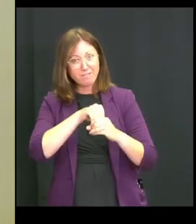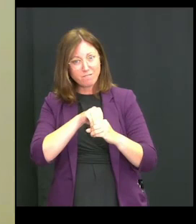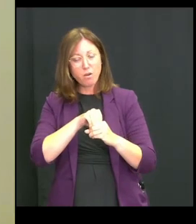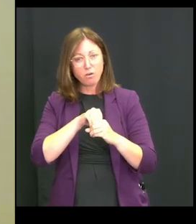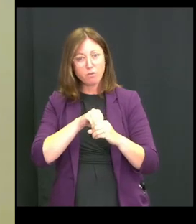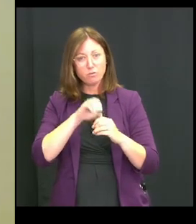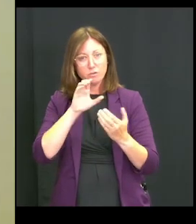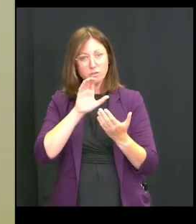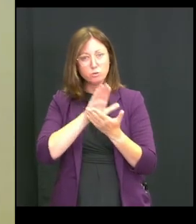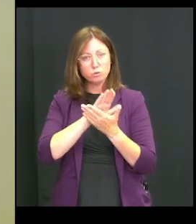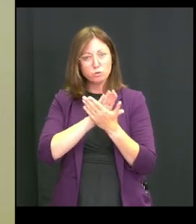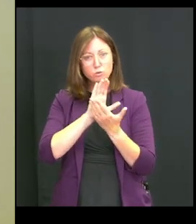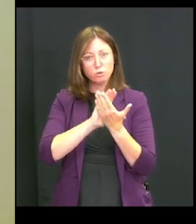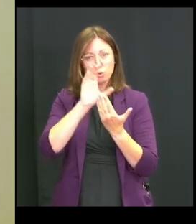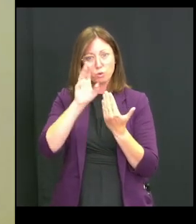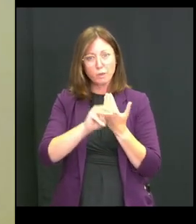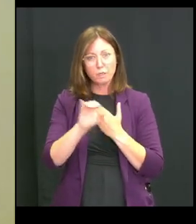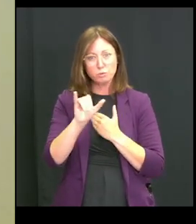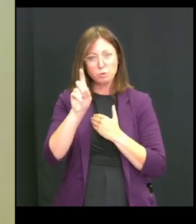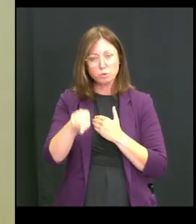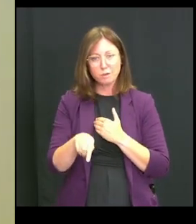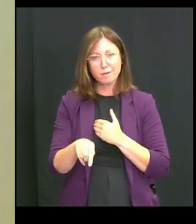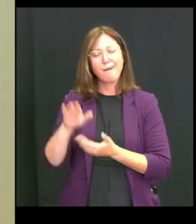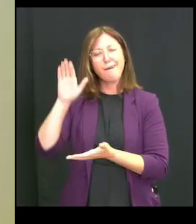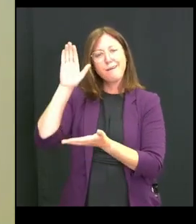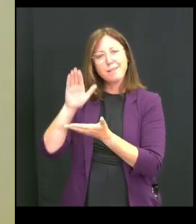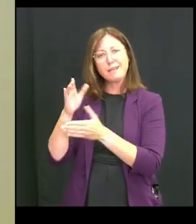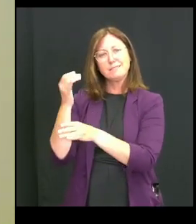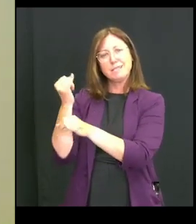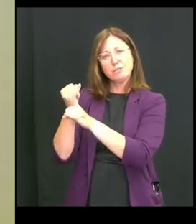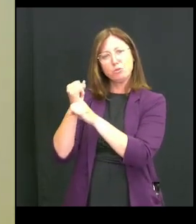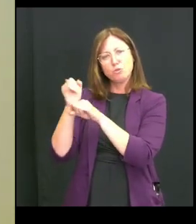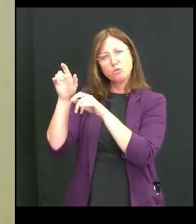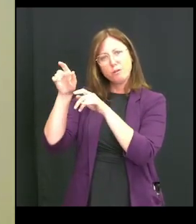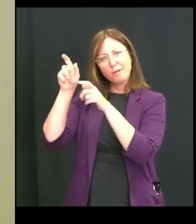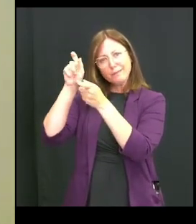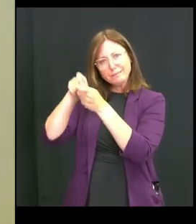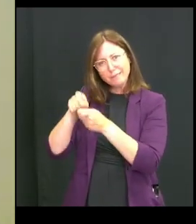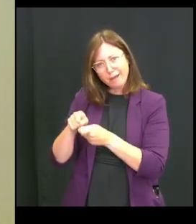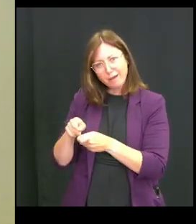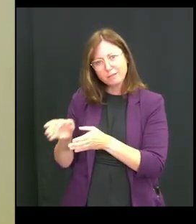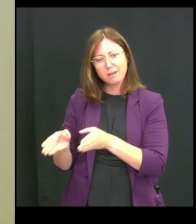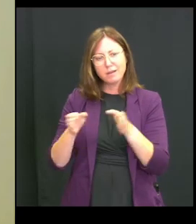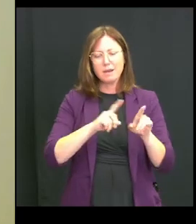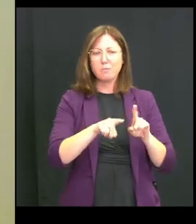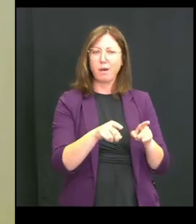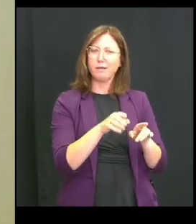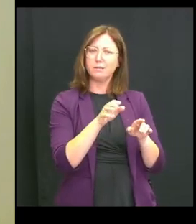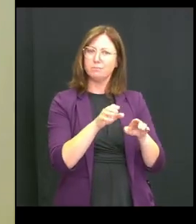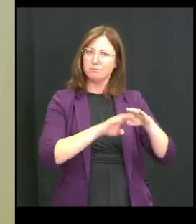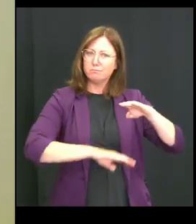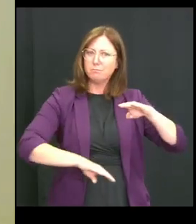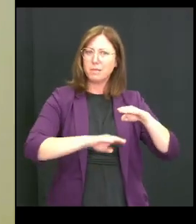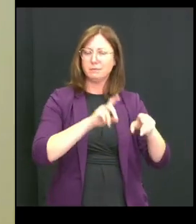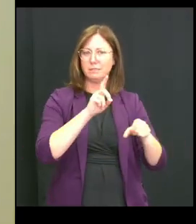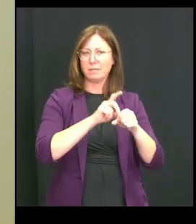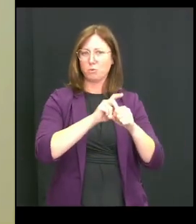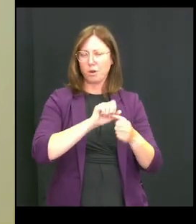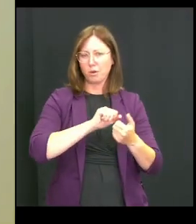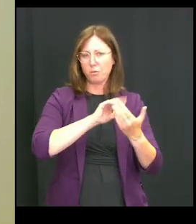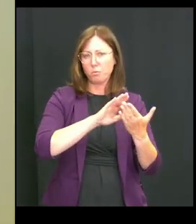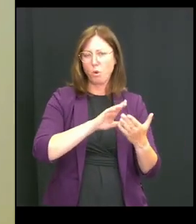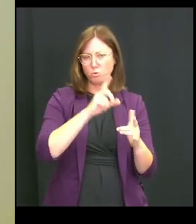Probably less institutional detail, more basic democratic principles and strategies